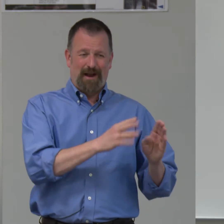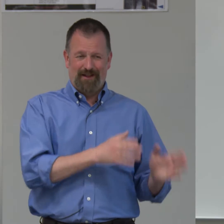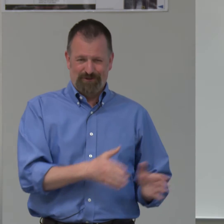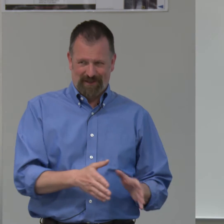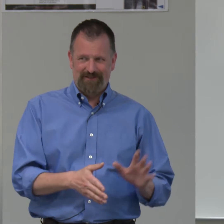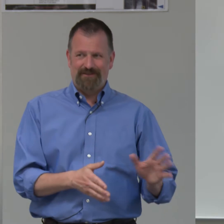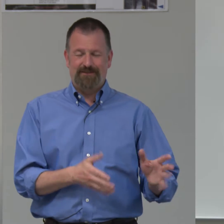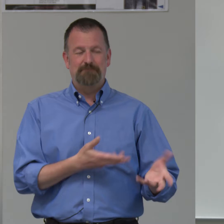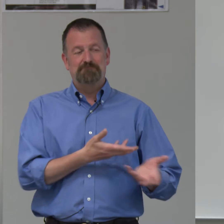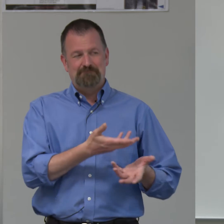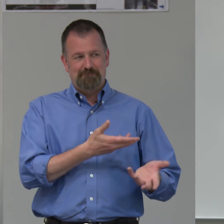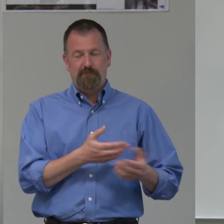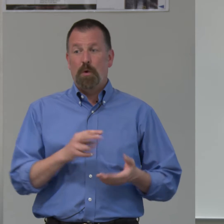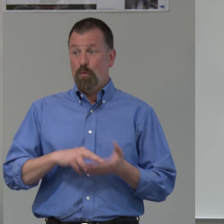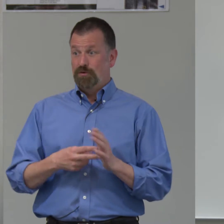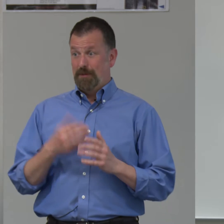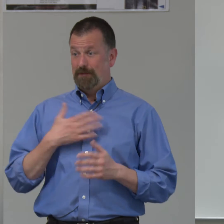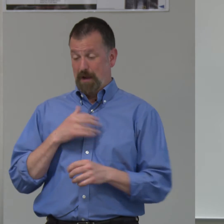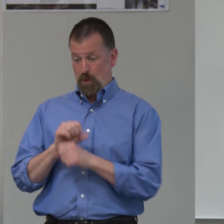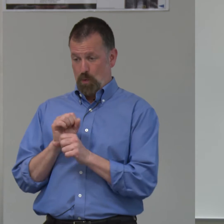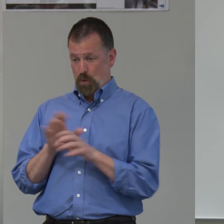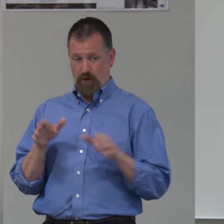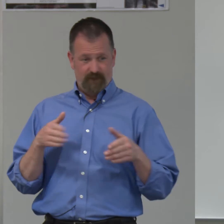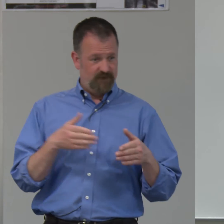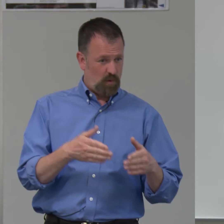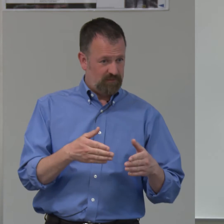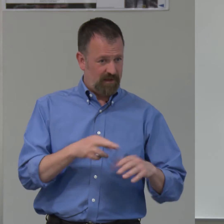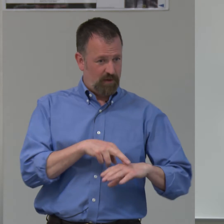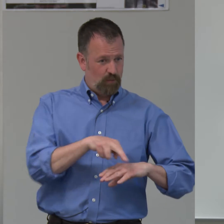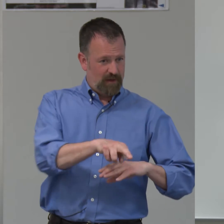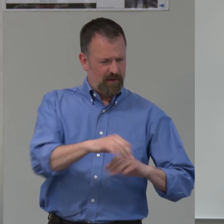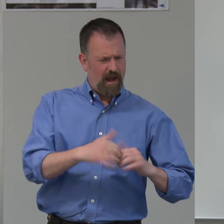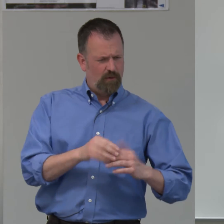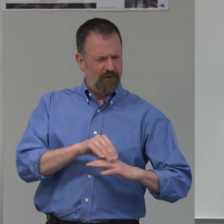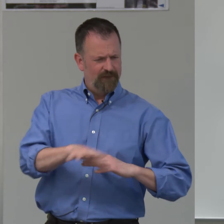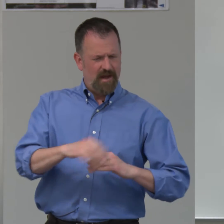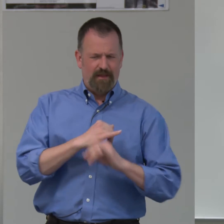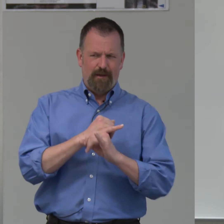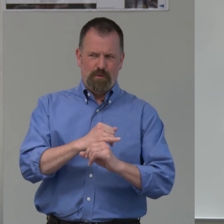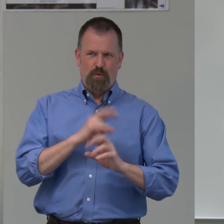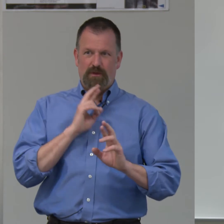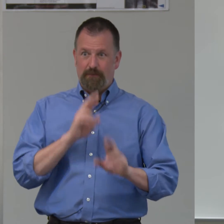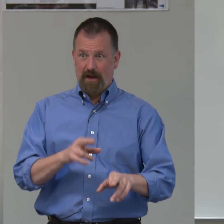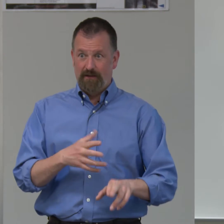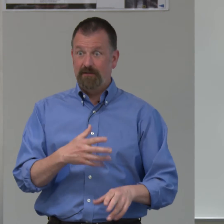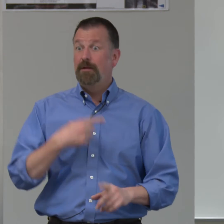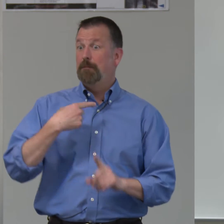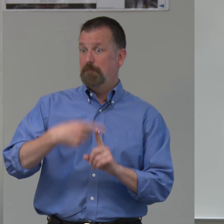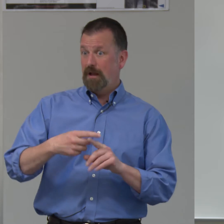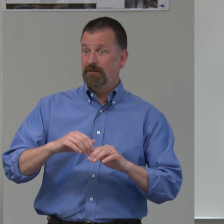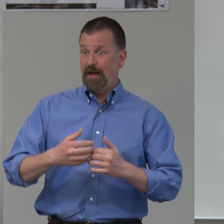and have really focused a lot of my work on how radiation affects the immune response and how the immune response